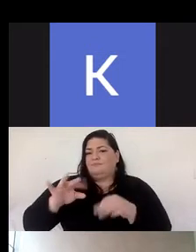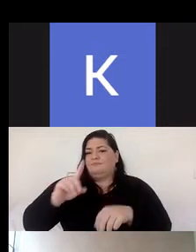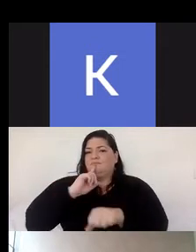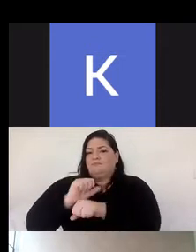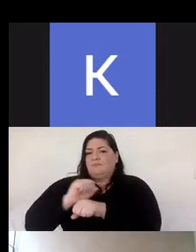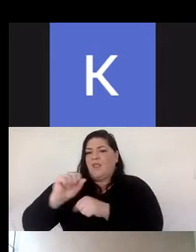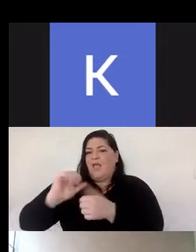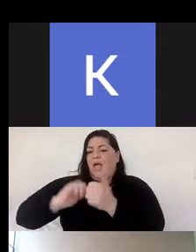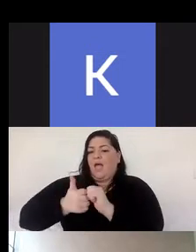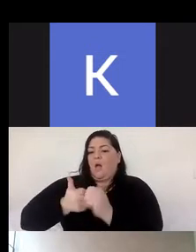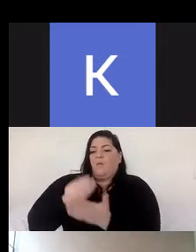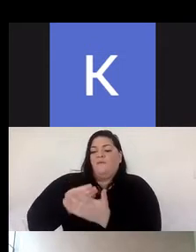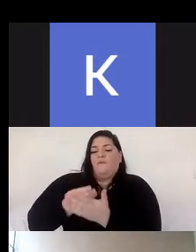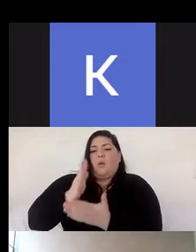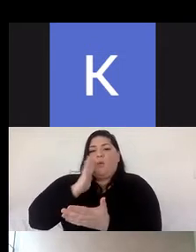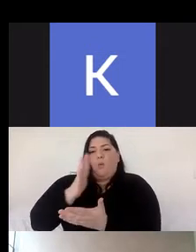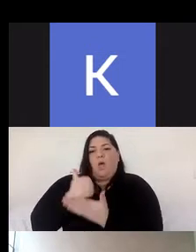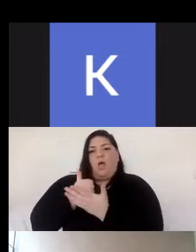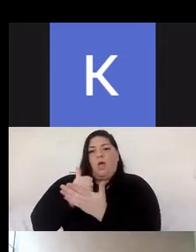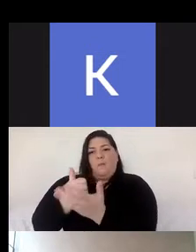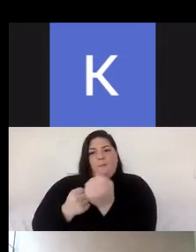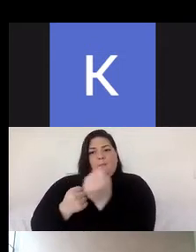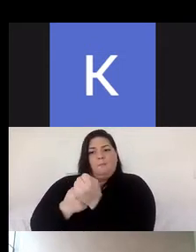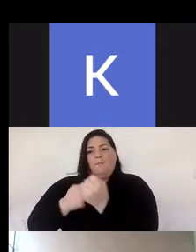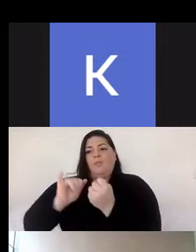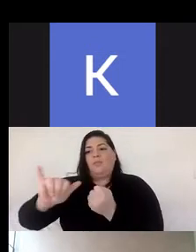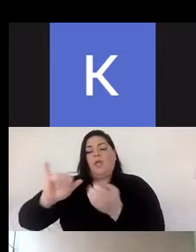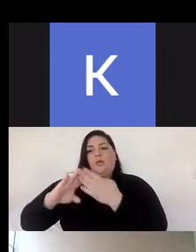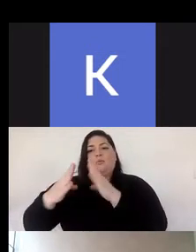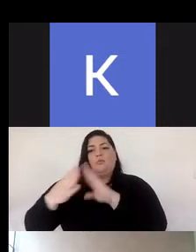has helped the community that this grantee is located in.